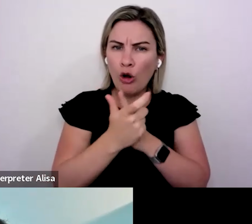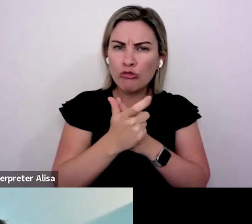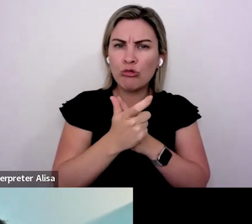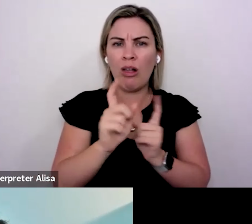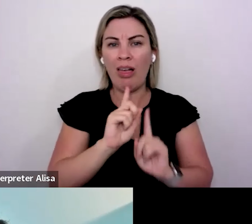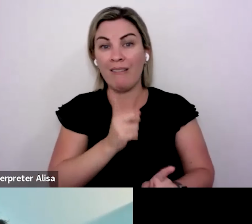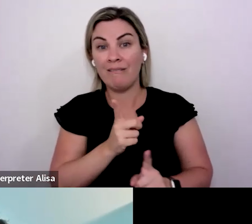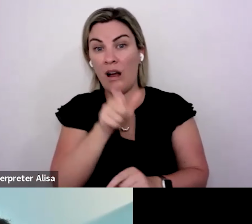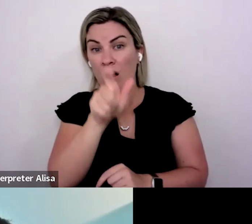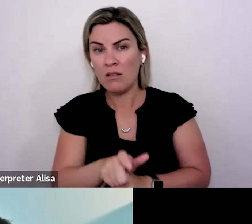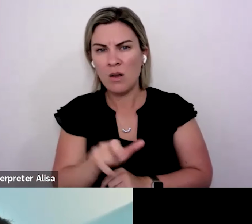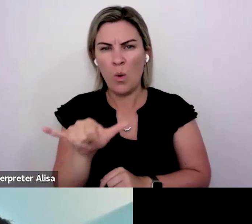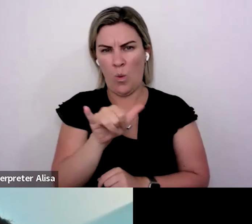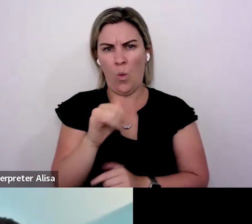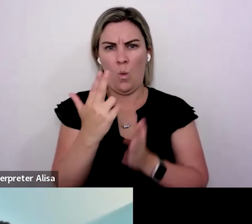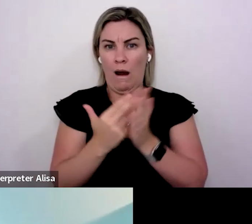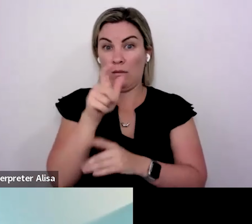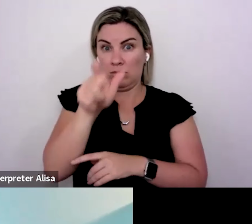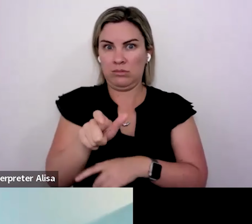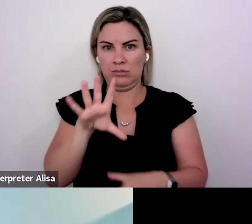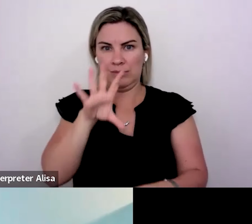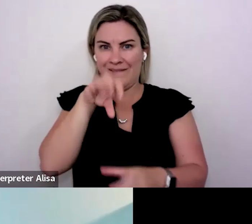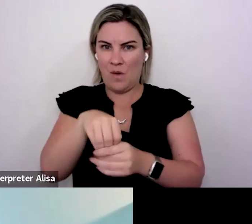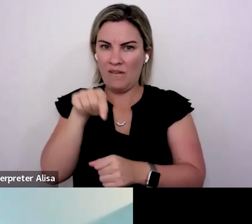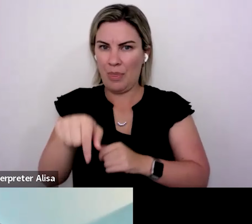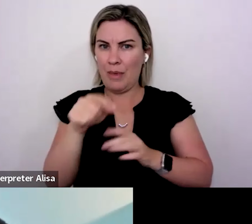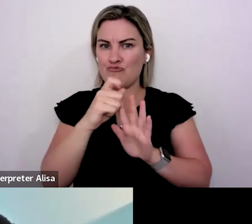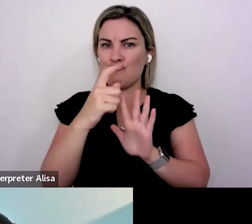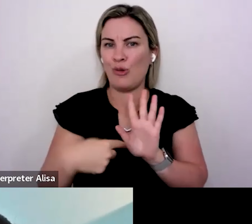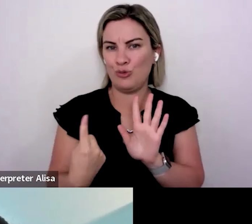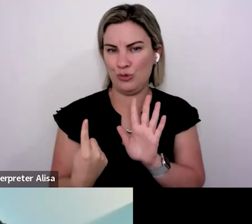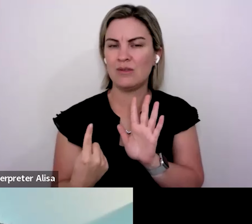And so that's sort of like the first part of the Protocols.